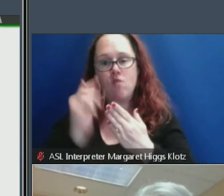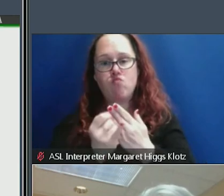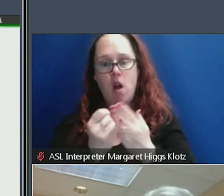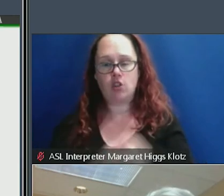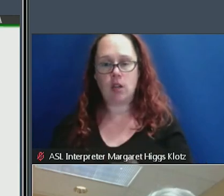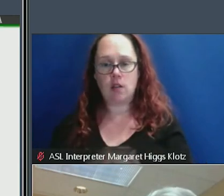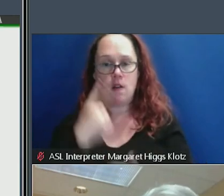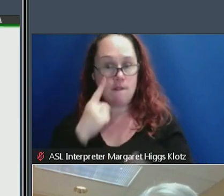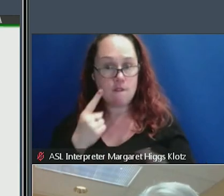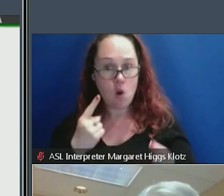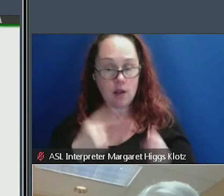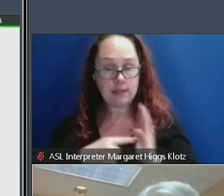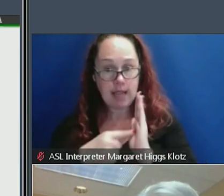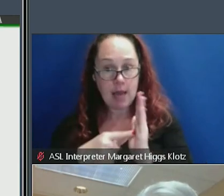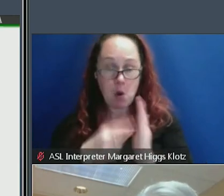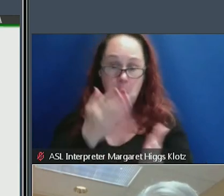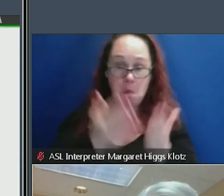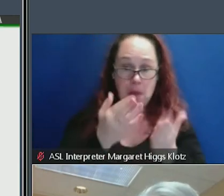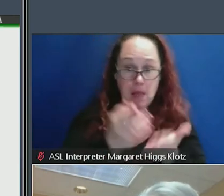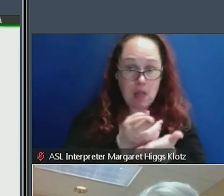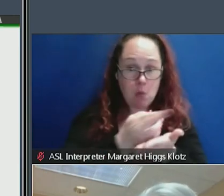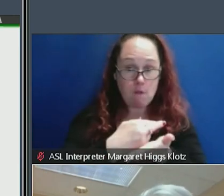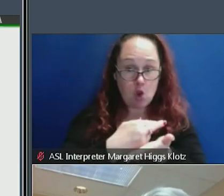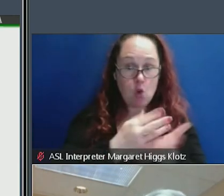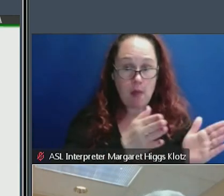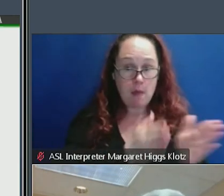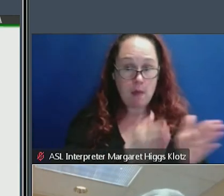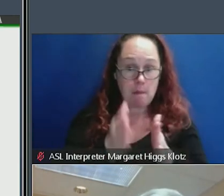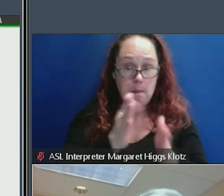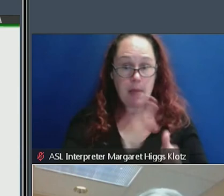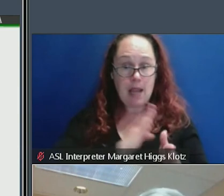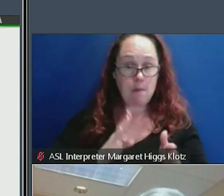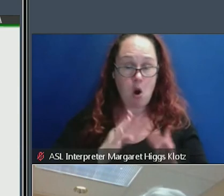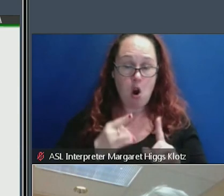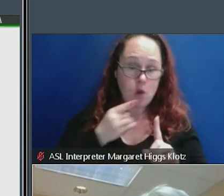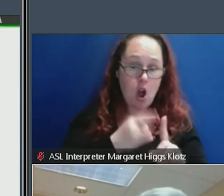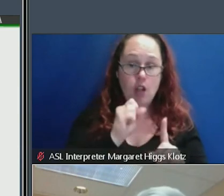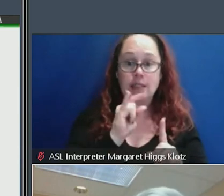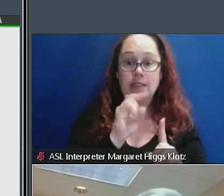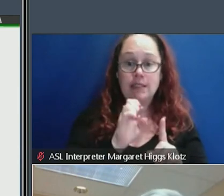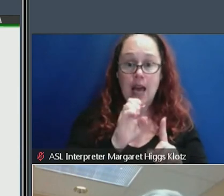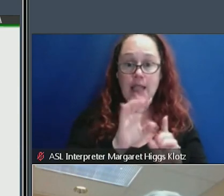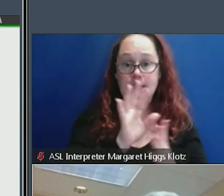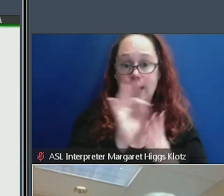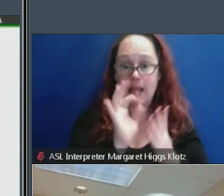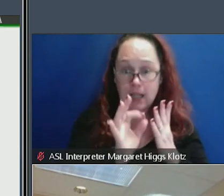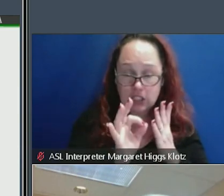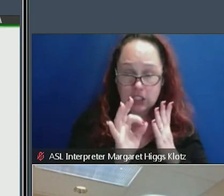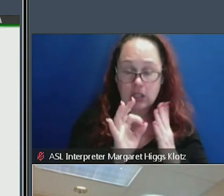a property may be initially reviewed by the planning board regarding site selection, and then later the, the design,